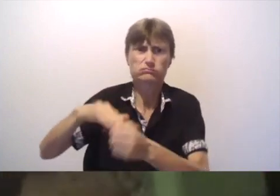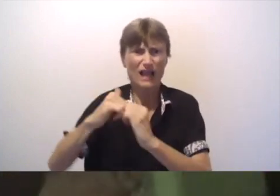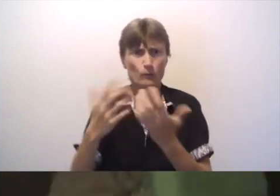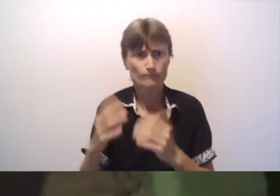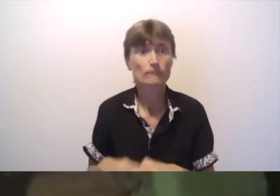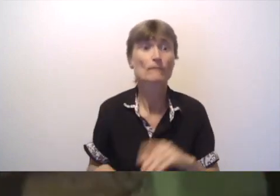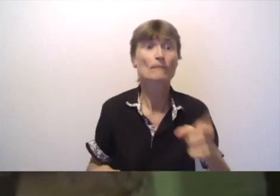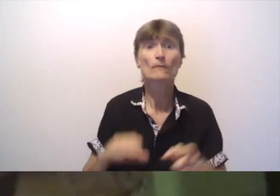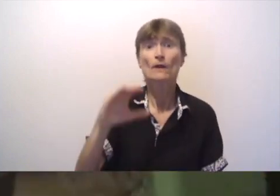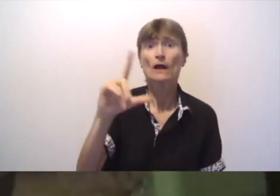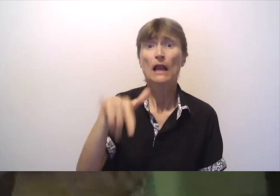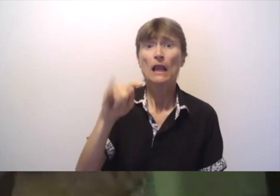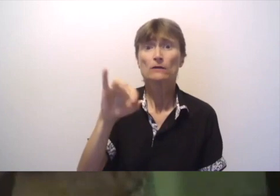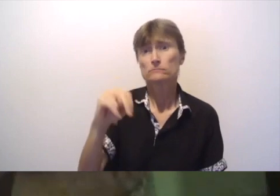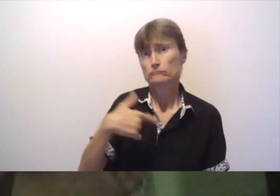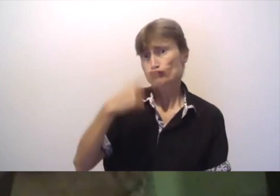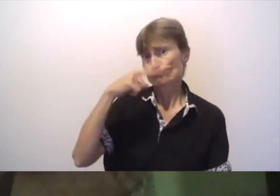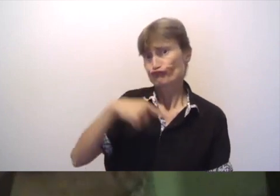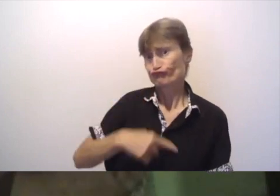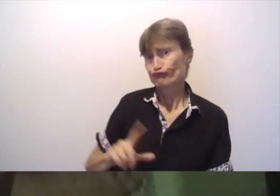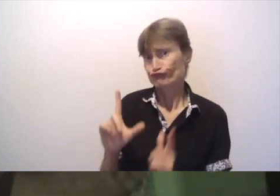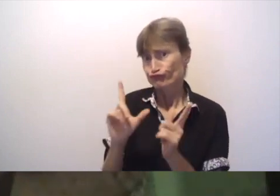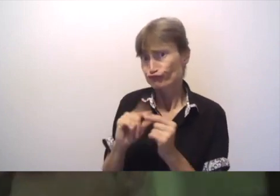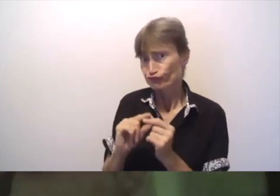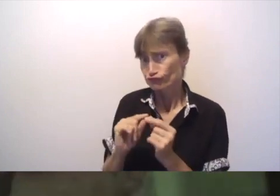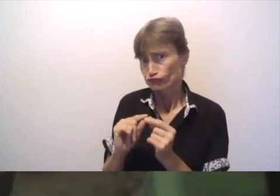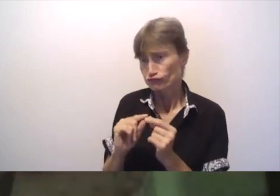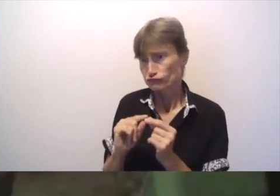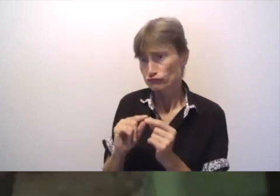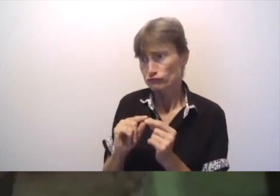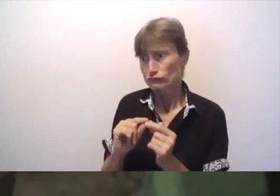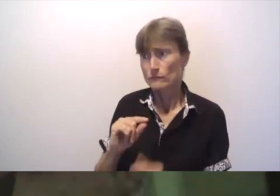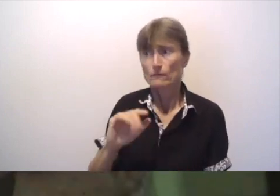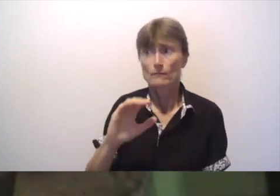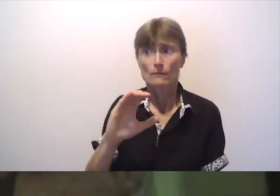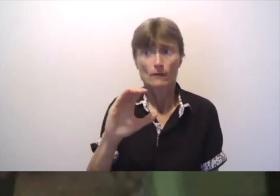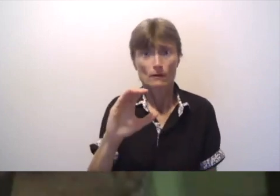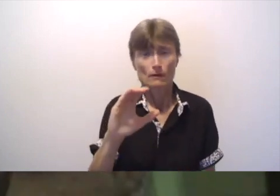um so i mean uh the the major you know western viewed